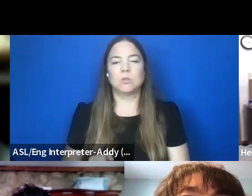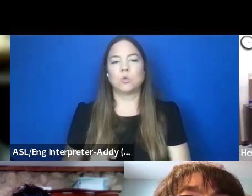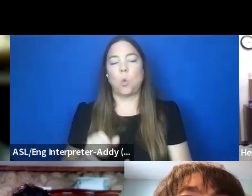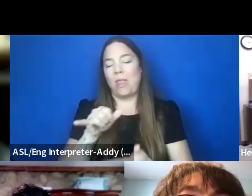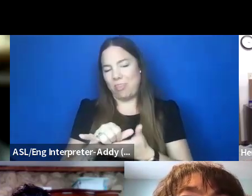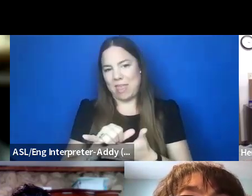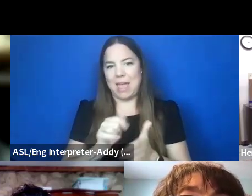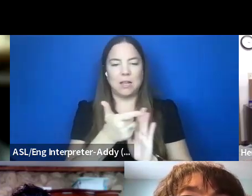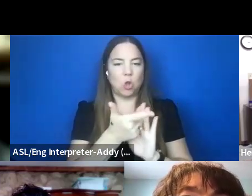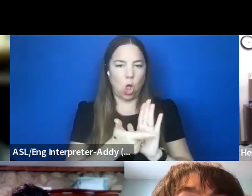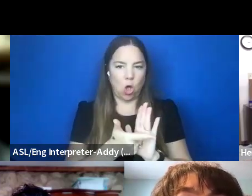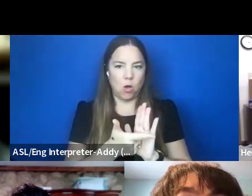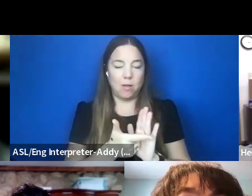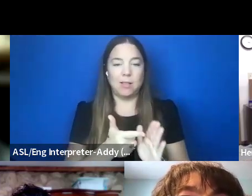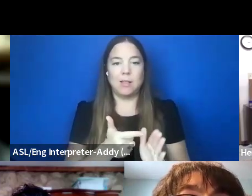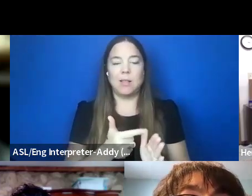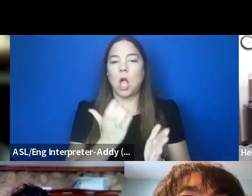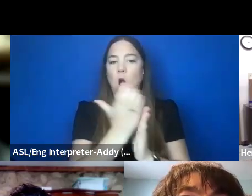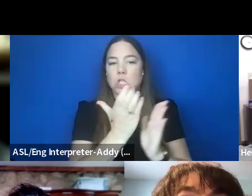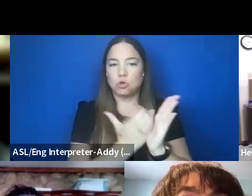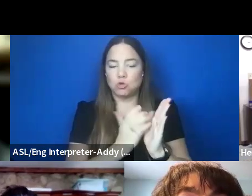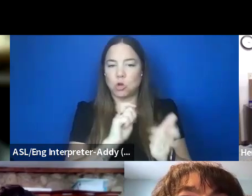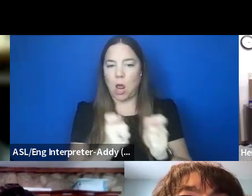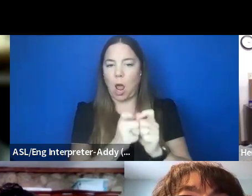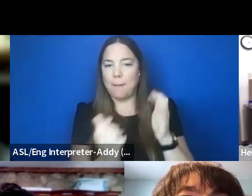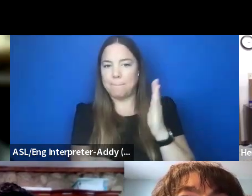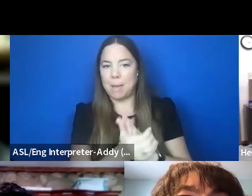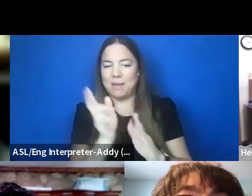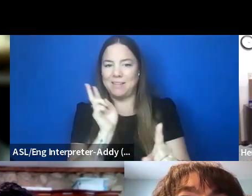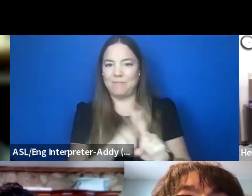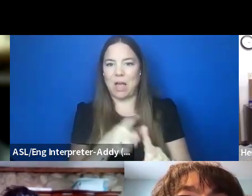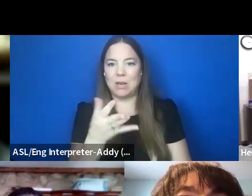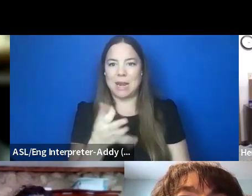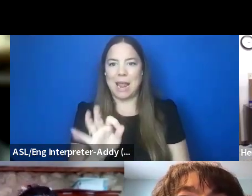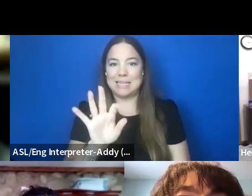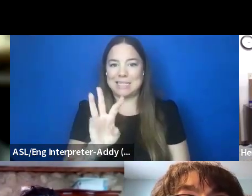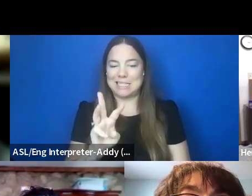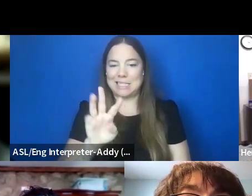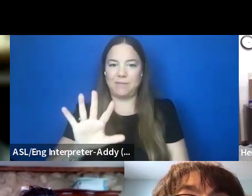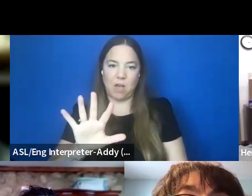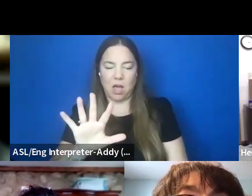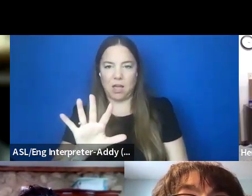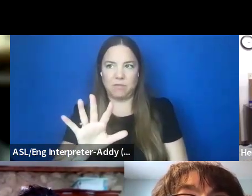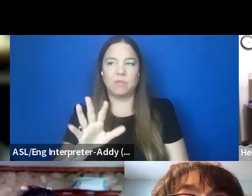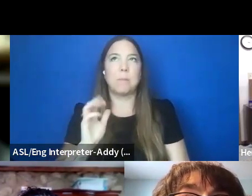Adeleigh Belyeu: a constitutional amendment that was filed back in the 19 6, filed and passed back in the 19 sixties by the